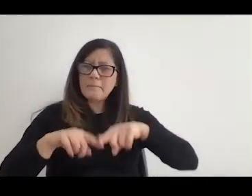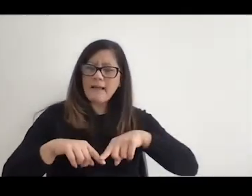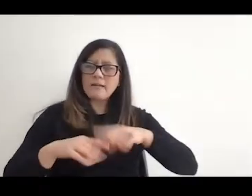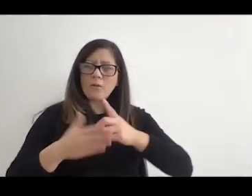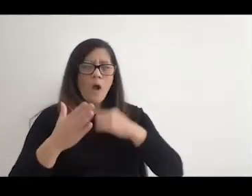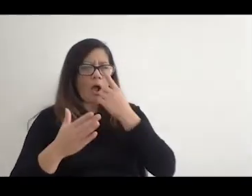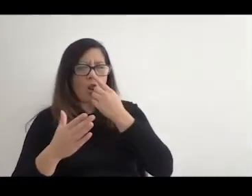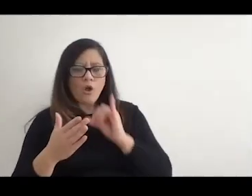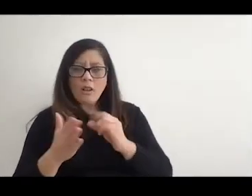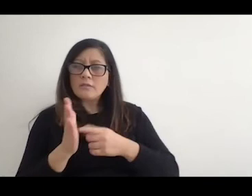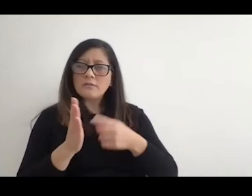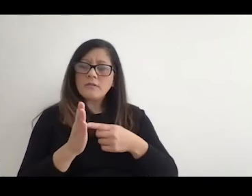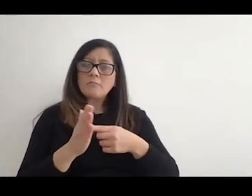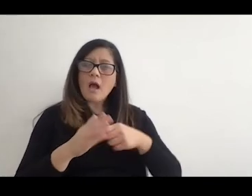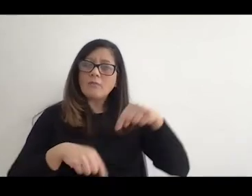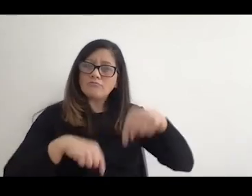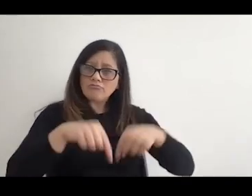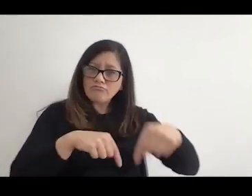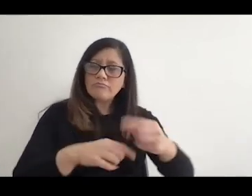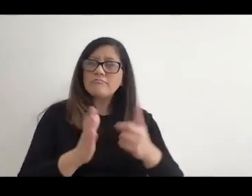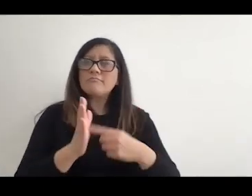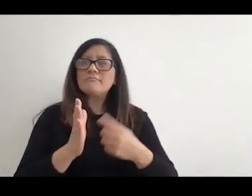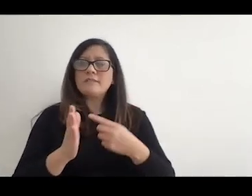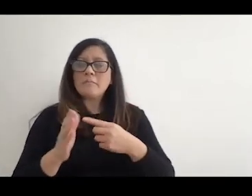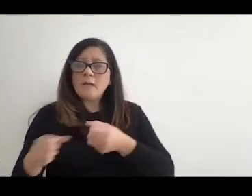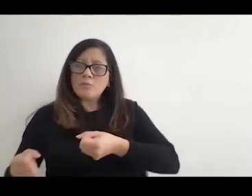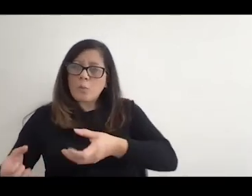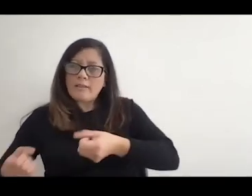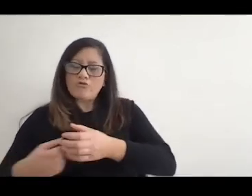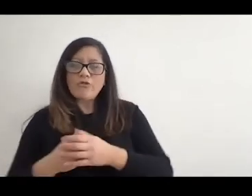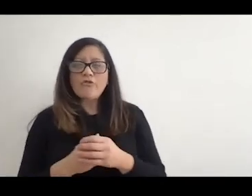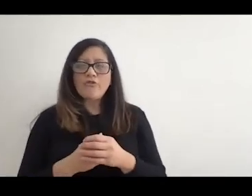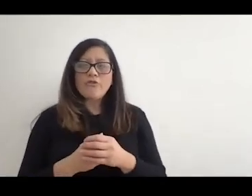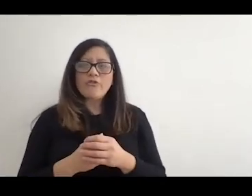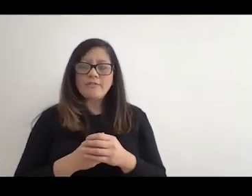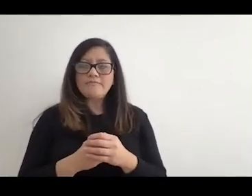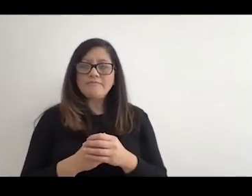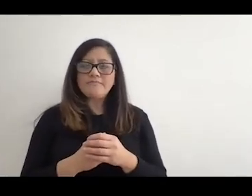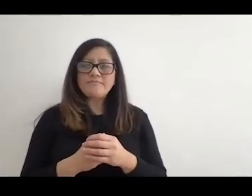up you would think oh, she doesn't need a wheelchair. And why is that important with